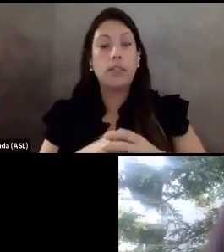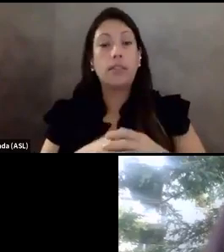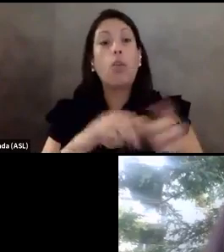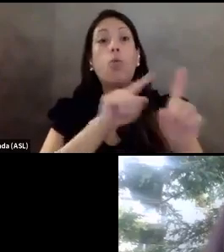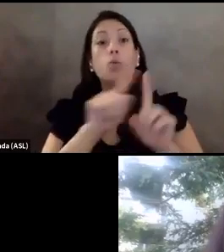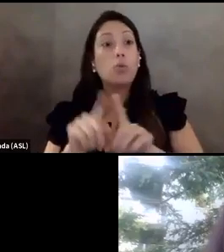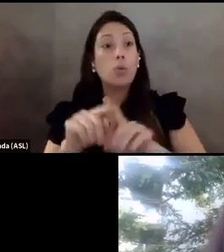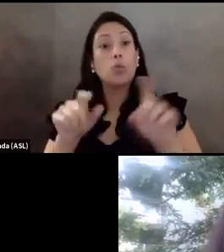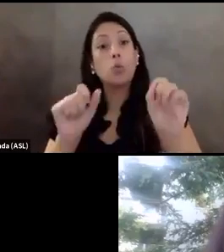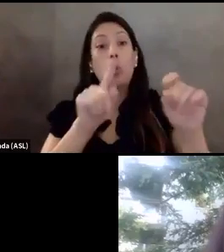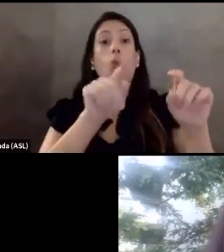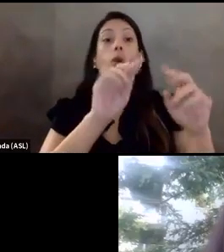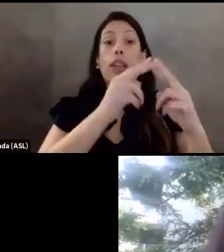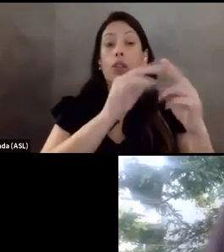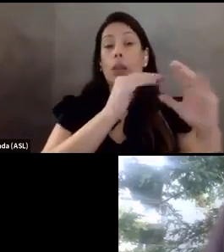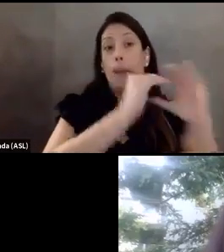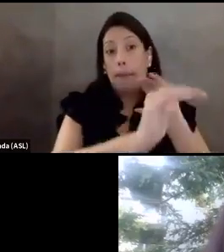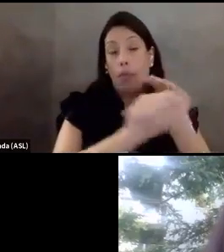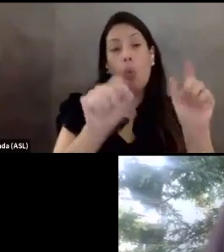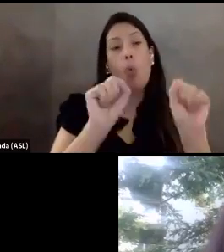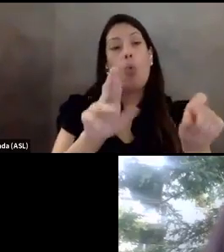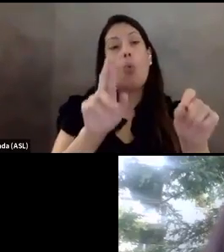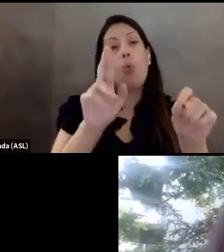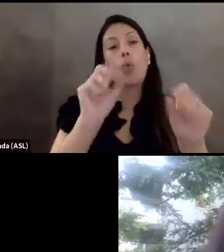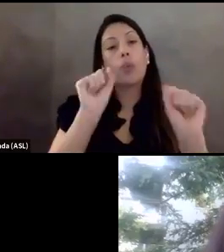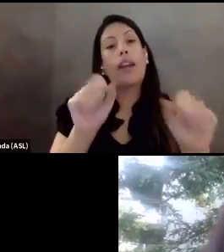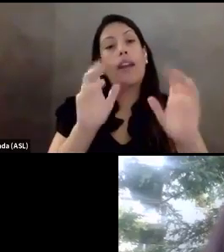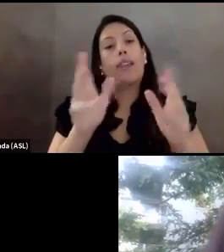comments area of the Facebook live page at the bottom of the screen.